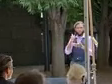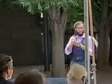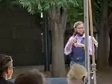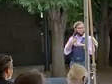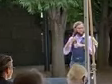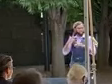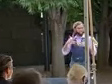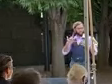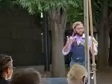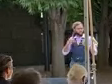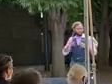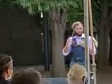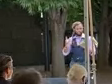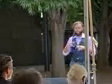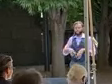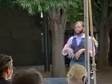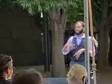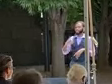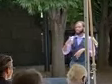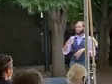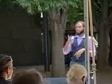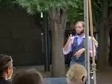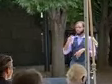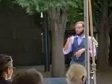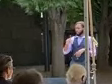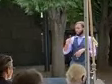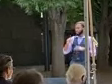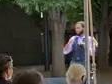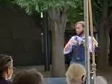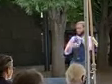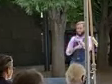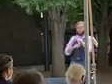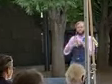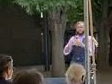The Gordon and Llura Gund Foundation who breath life into this organization,